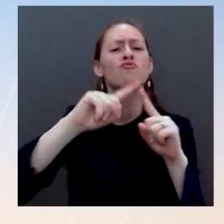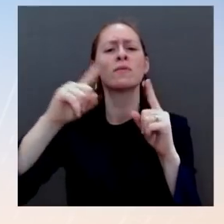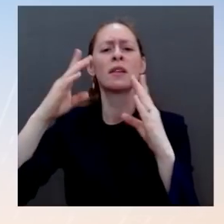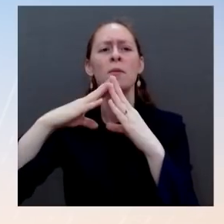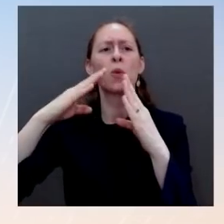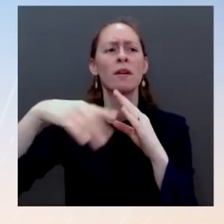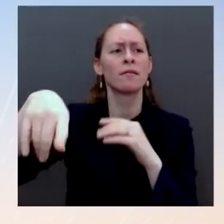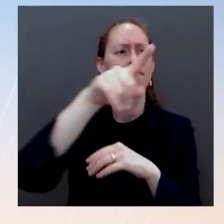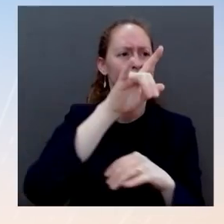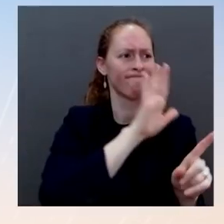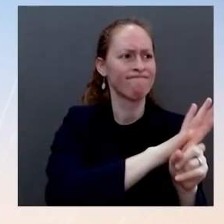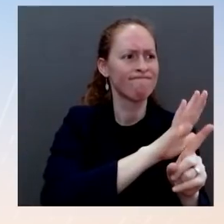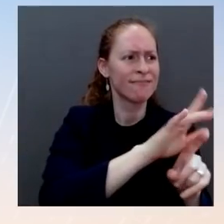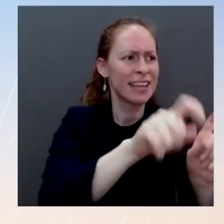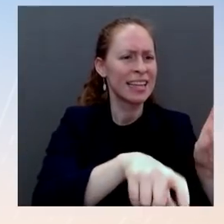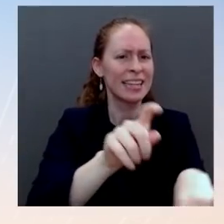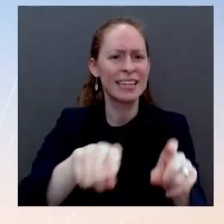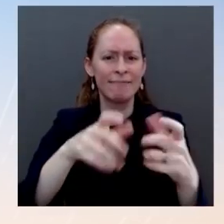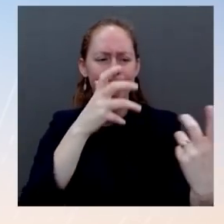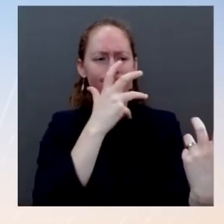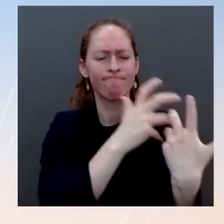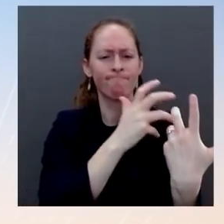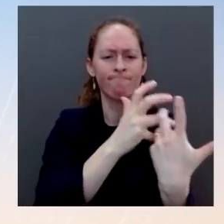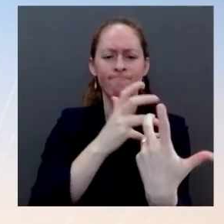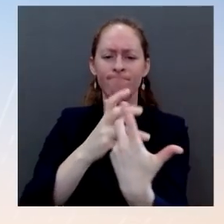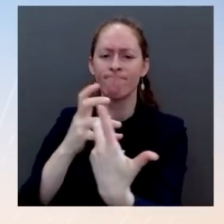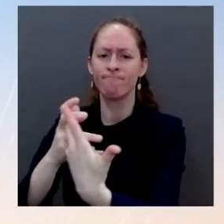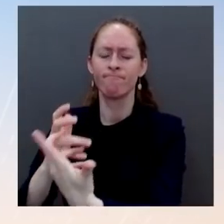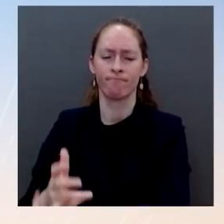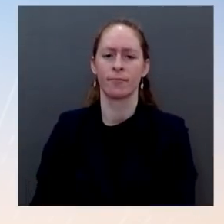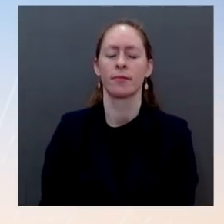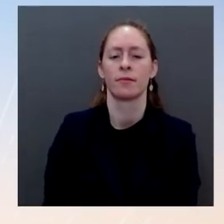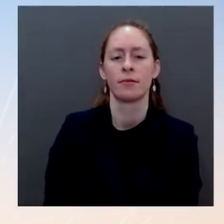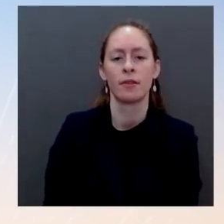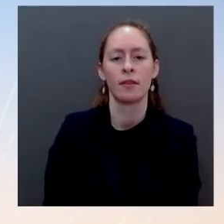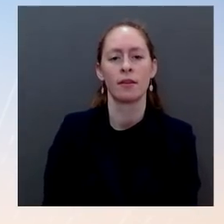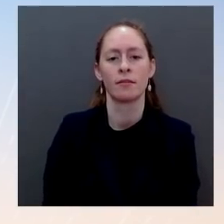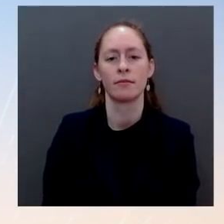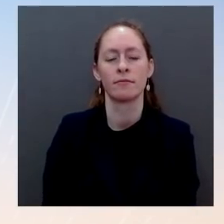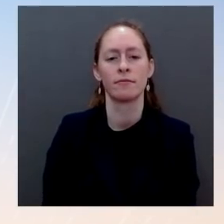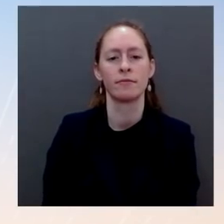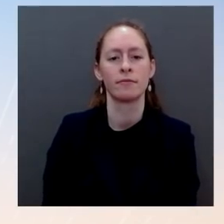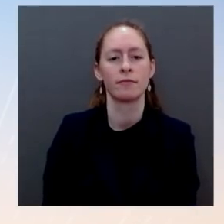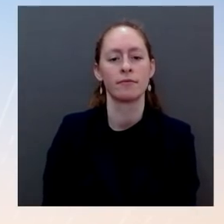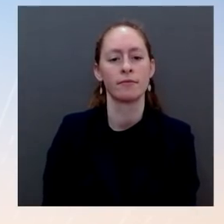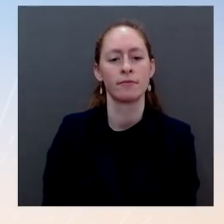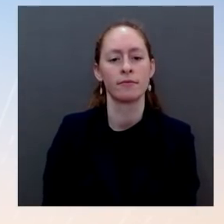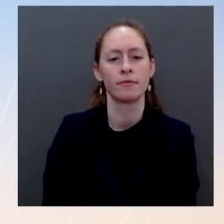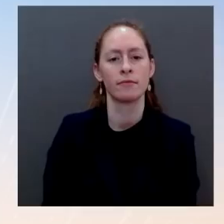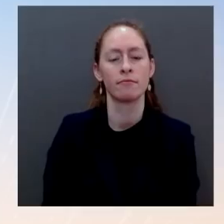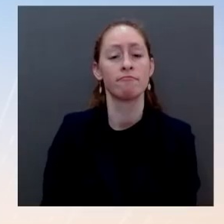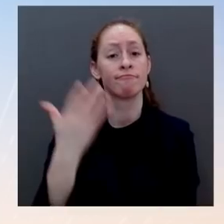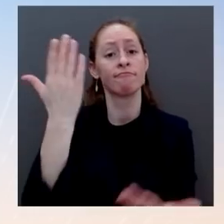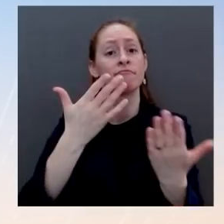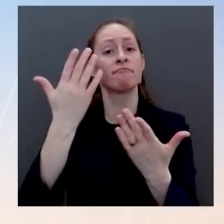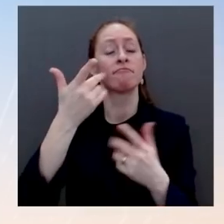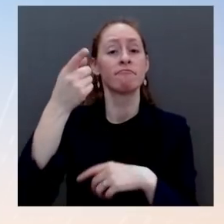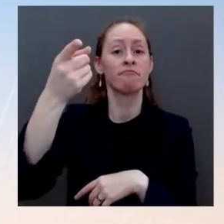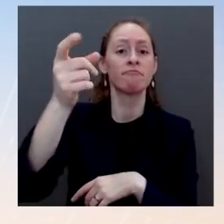long-term care facilities, and within senior communities. So, does the White House have any plans to limit tests through the website